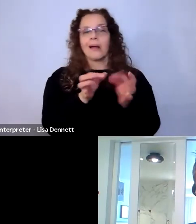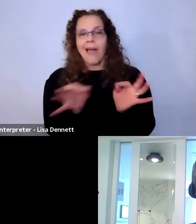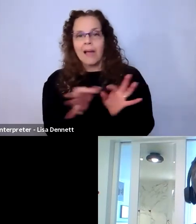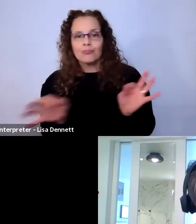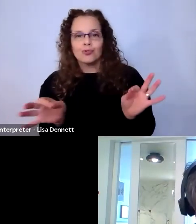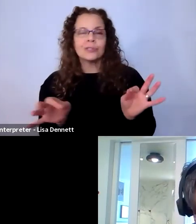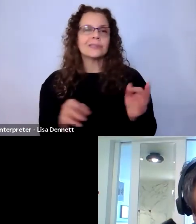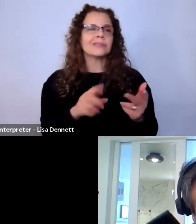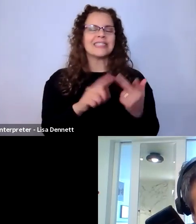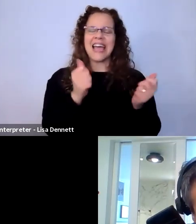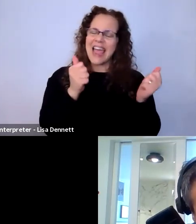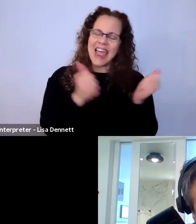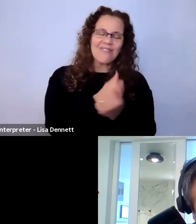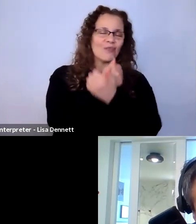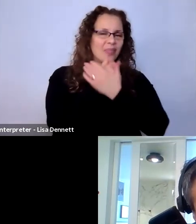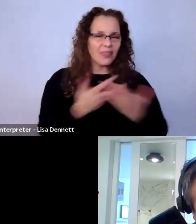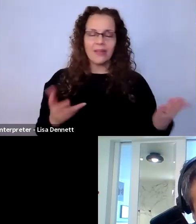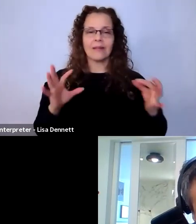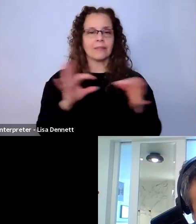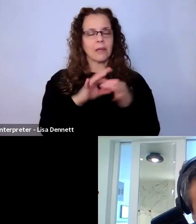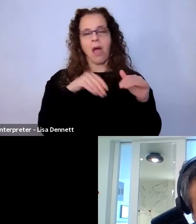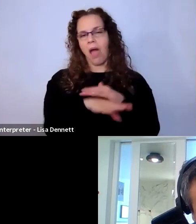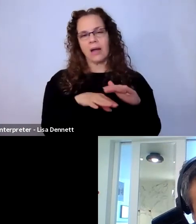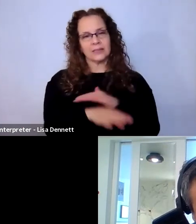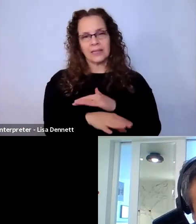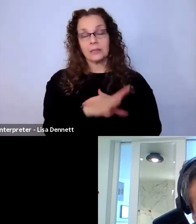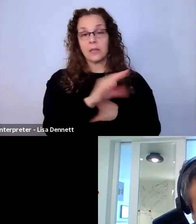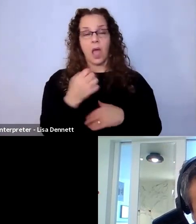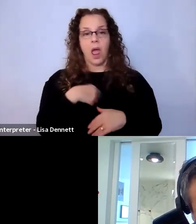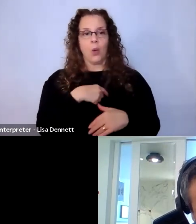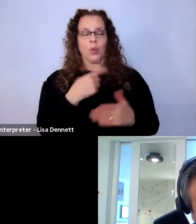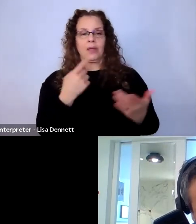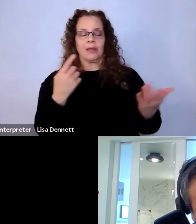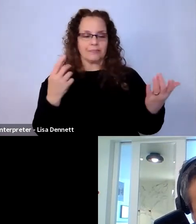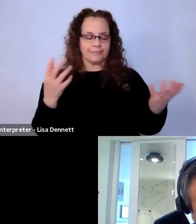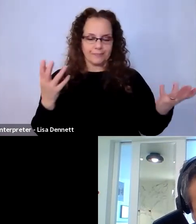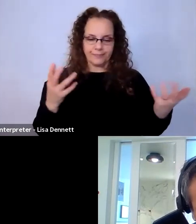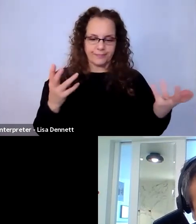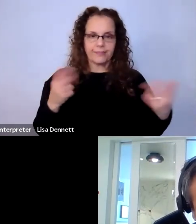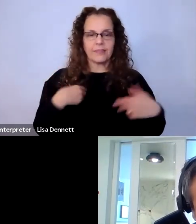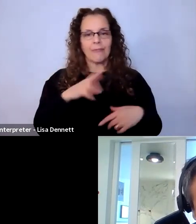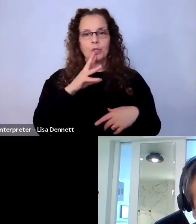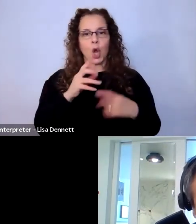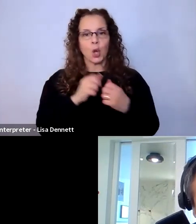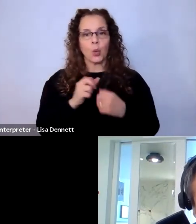aspect of accessibility is there and we've proven this and you know i've been speaking to Richard about this before the pandemic.